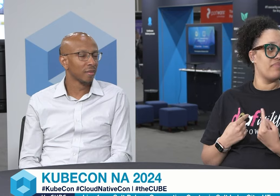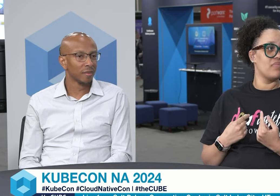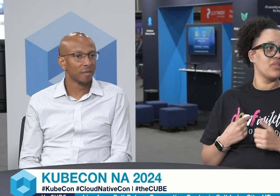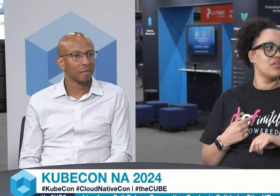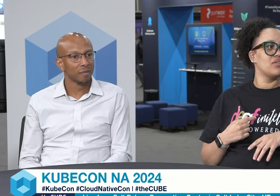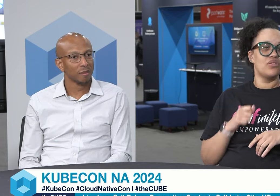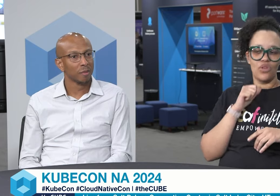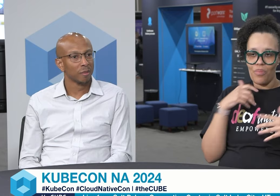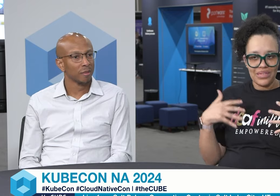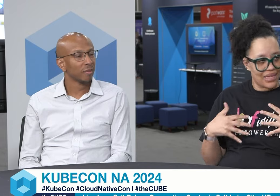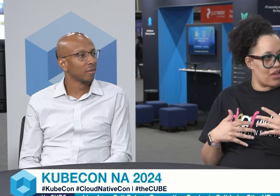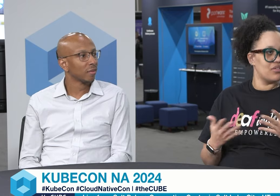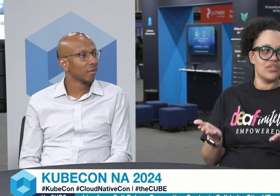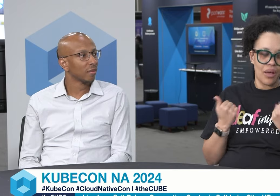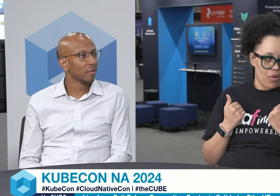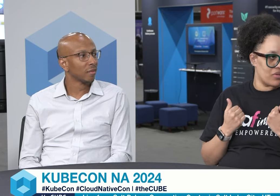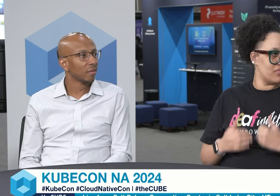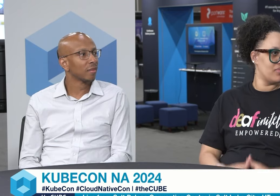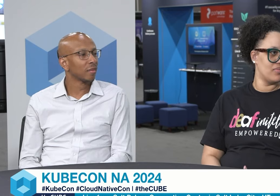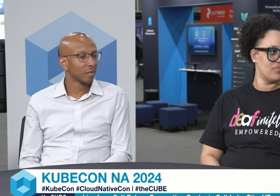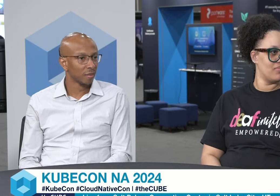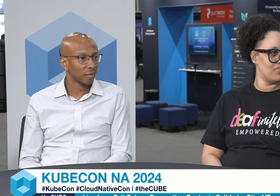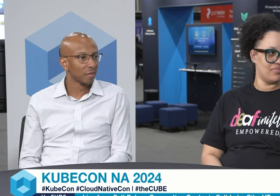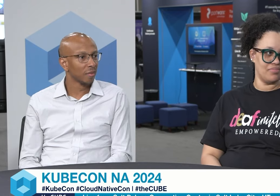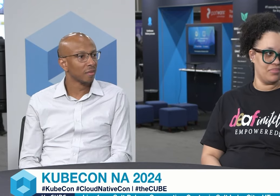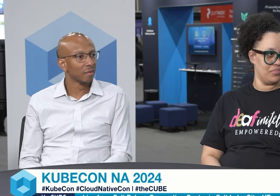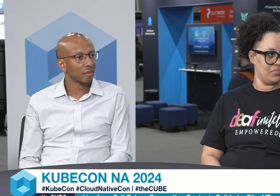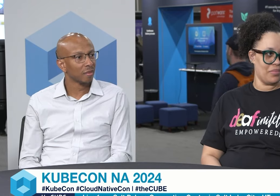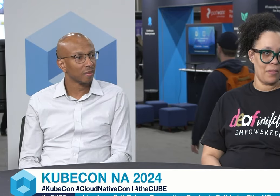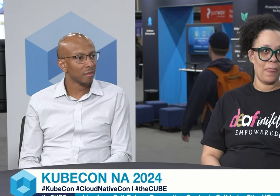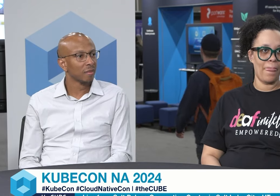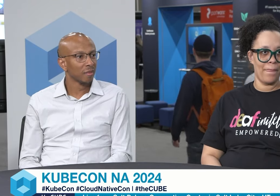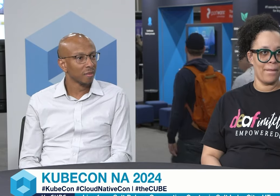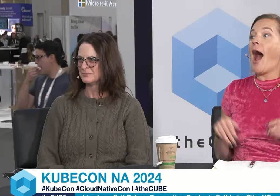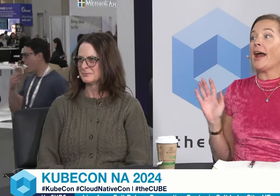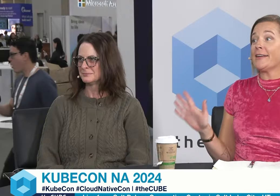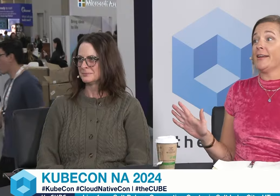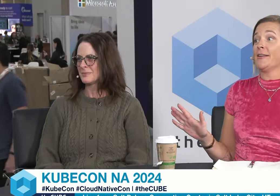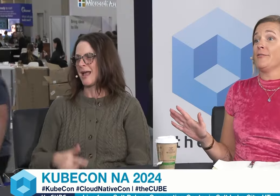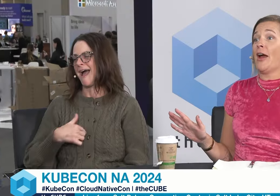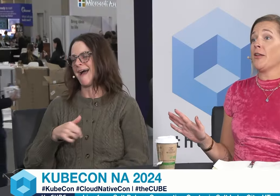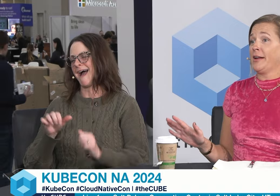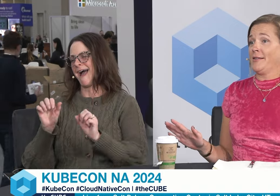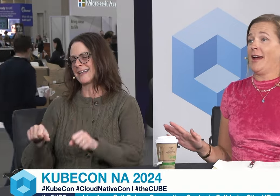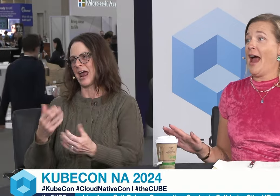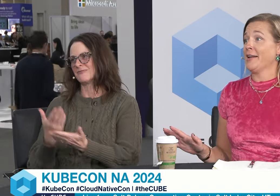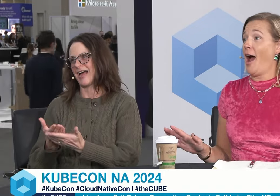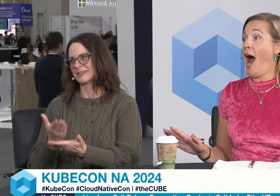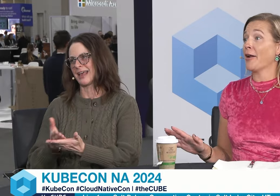We're here. Come say hello. Don't be scared. Please just come up and say hi. I can validate that.